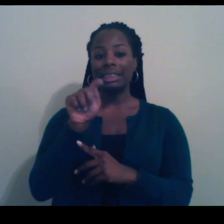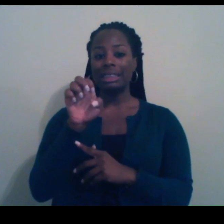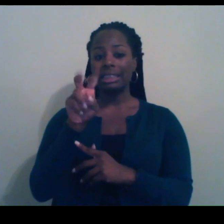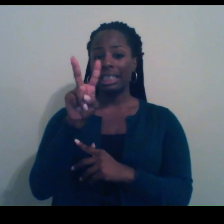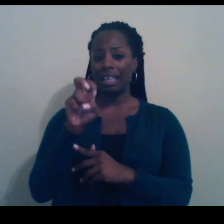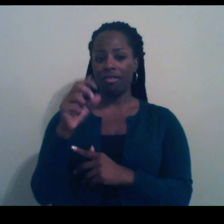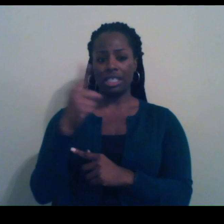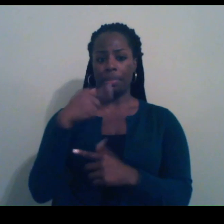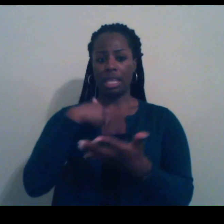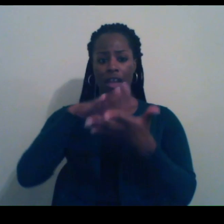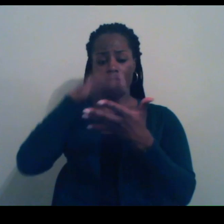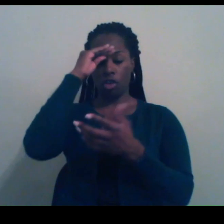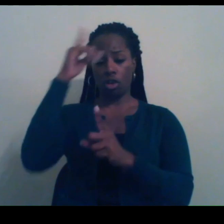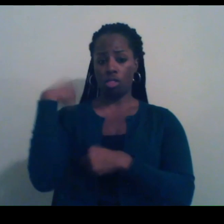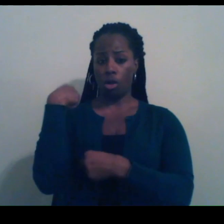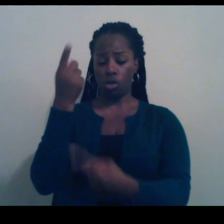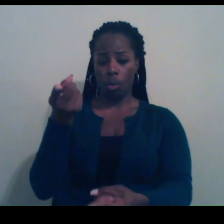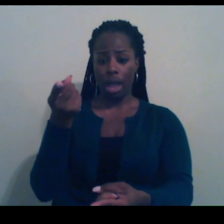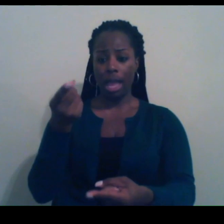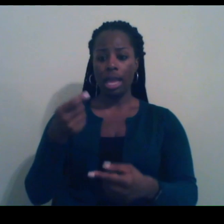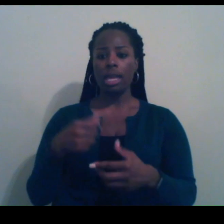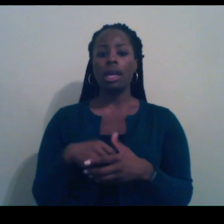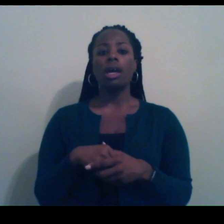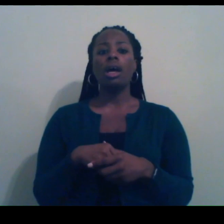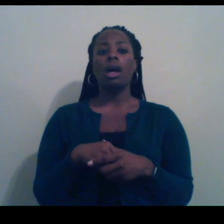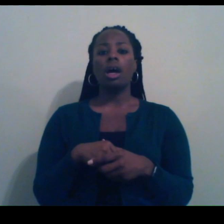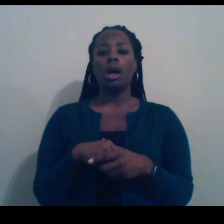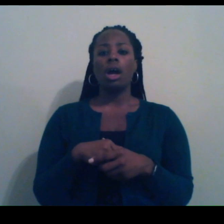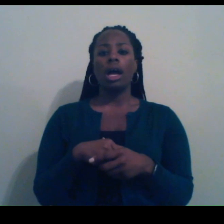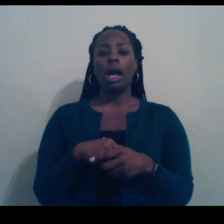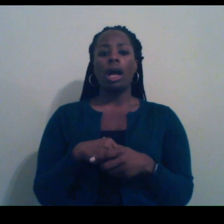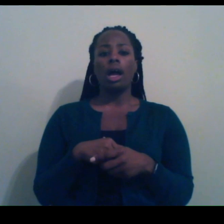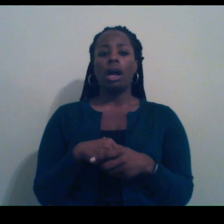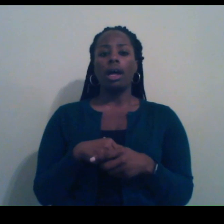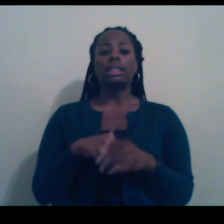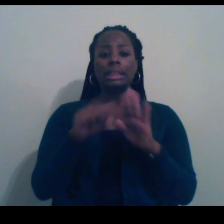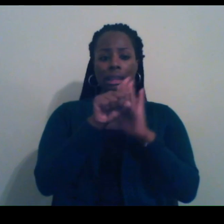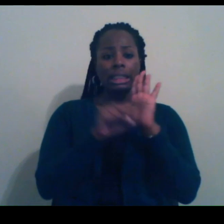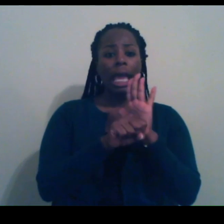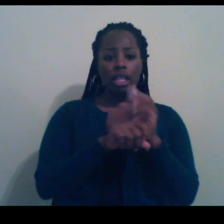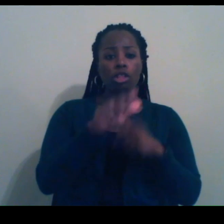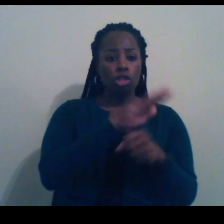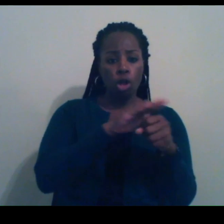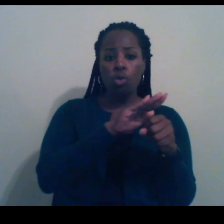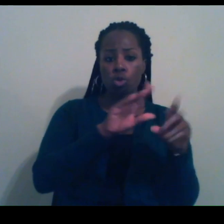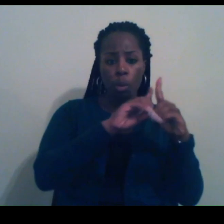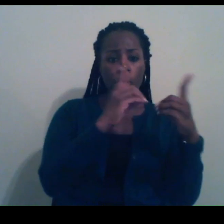emerge state and local health officials are in the lead but CDC is on the ground immediately